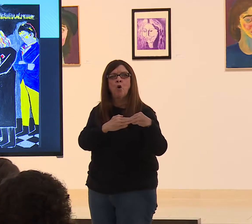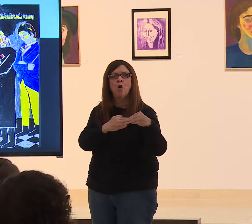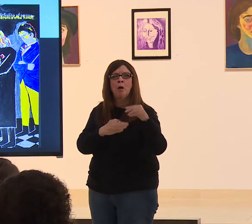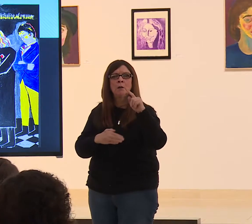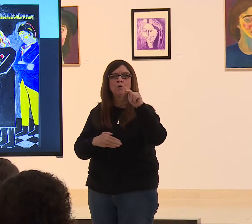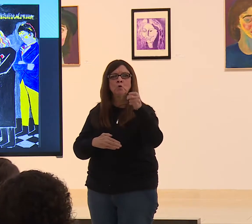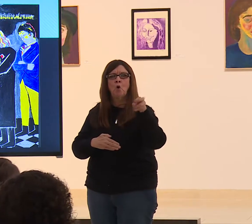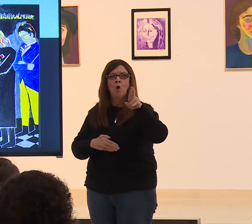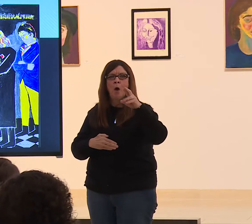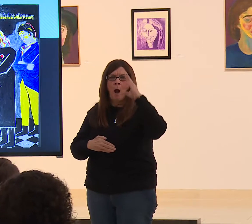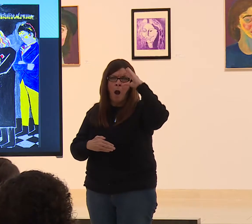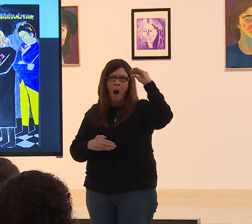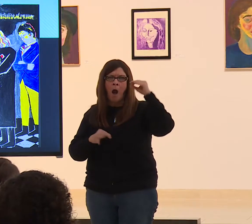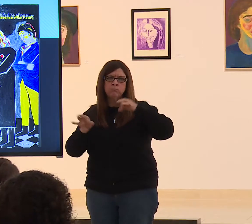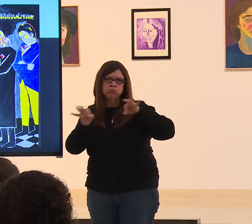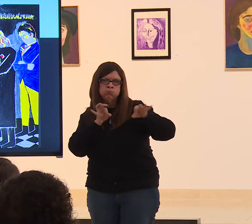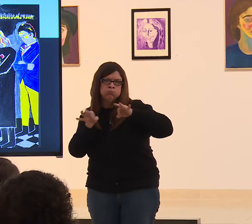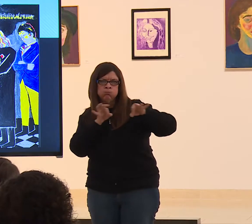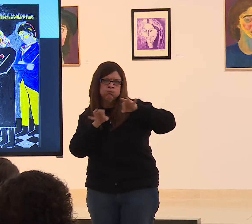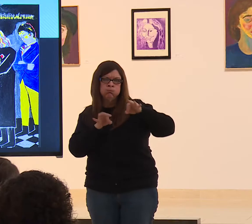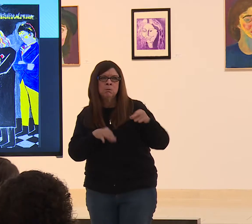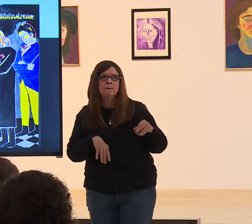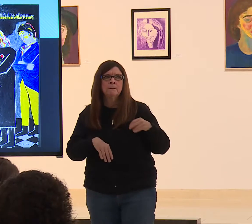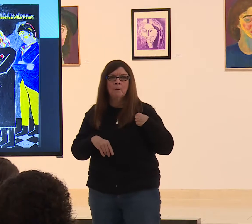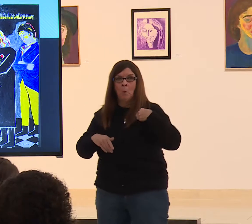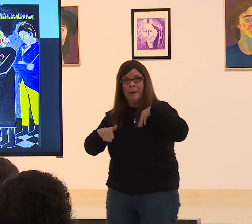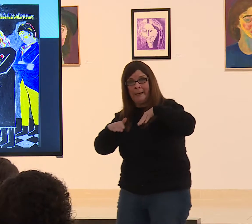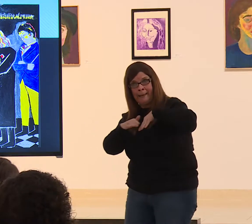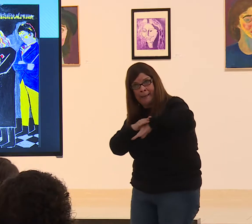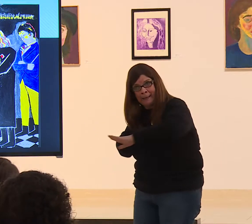They had a tour, and the tour guide was explaining the piece.